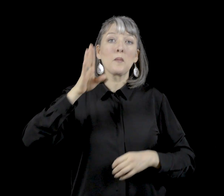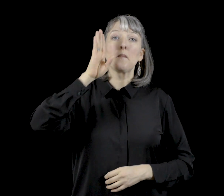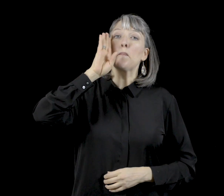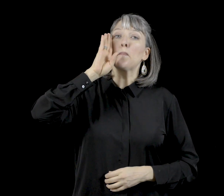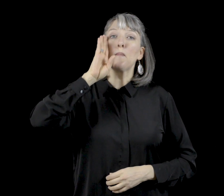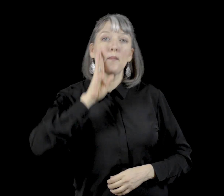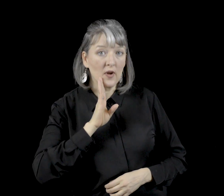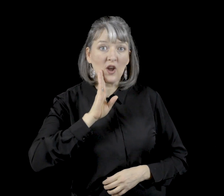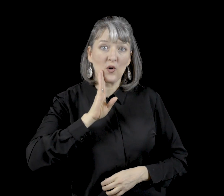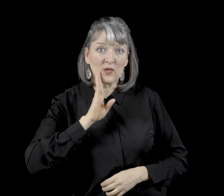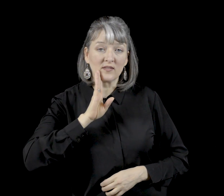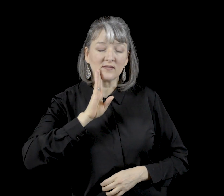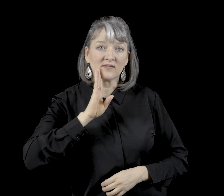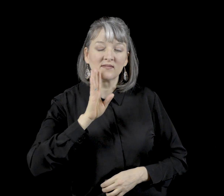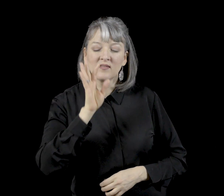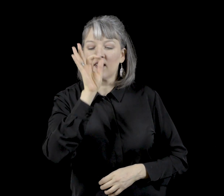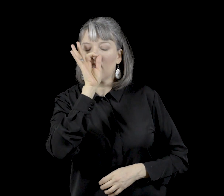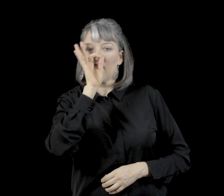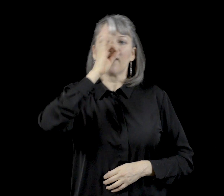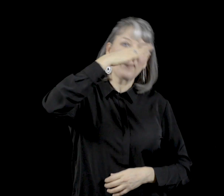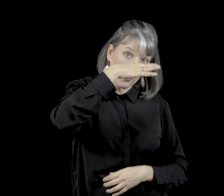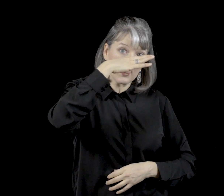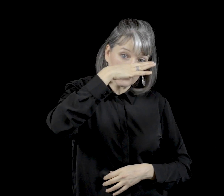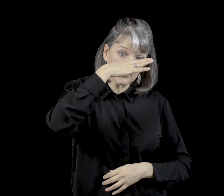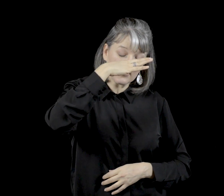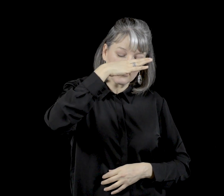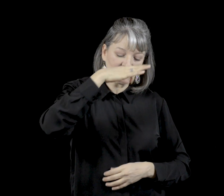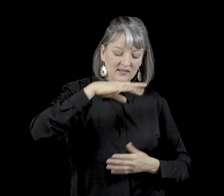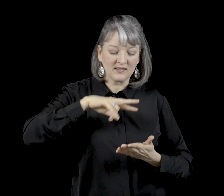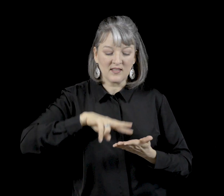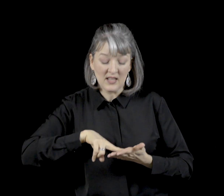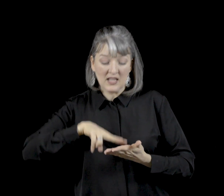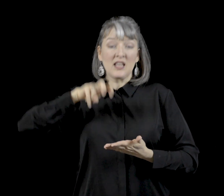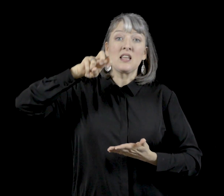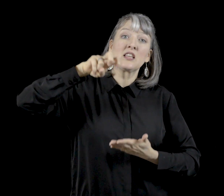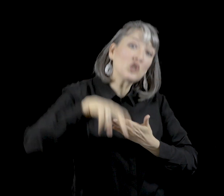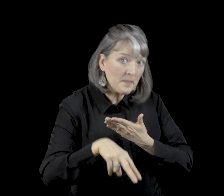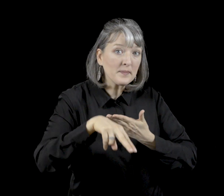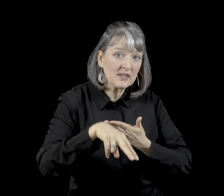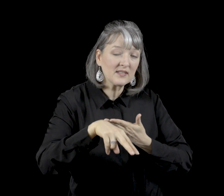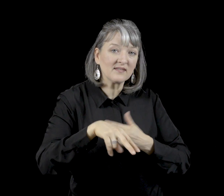BROWN FOX JUMPS